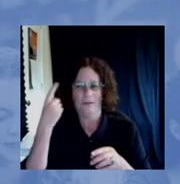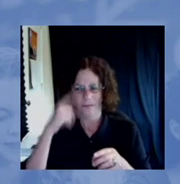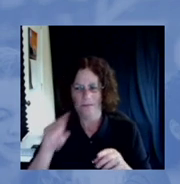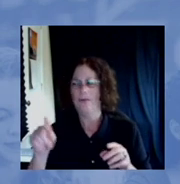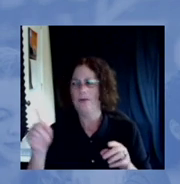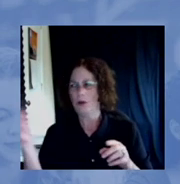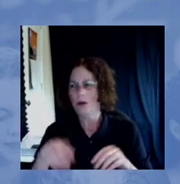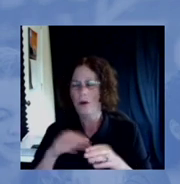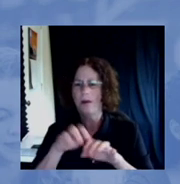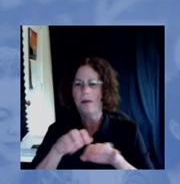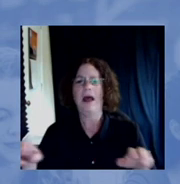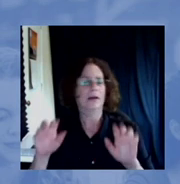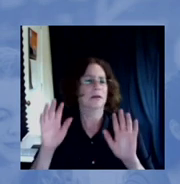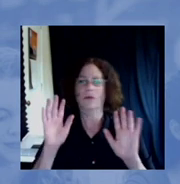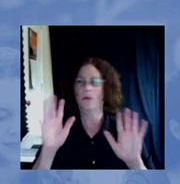HIM A SHOUT OUT. SO PROUD OF YOU.